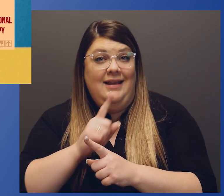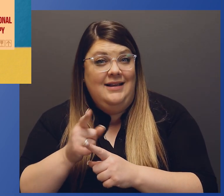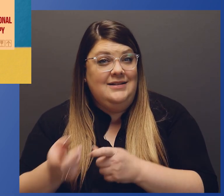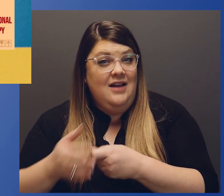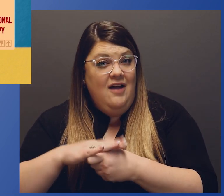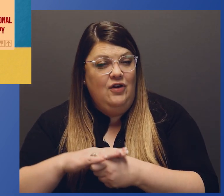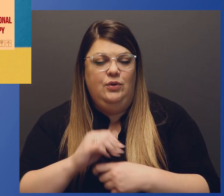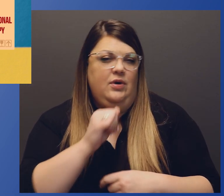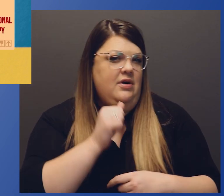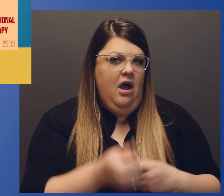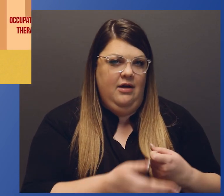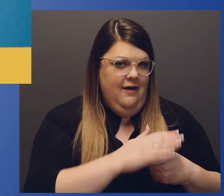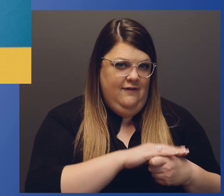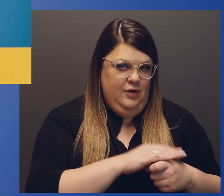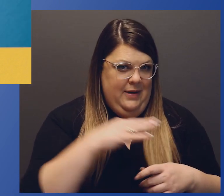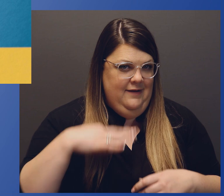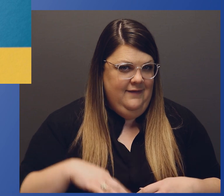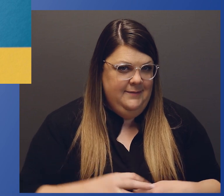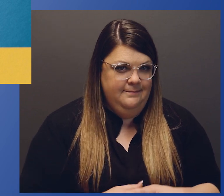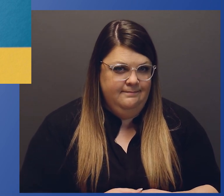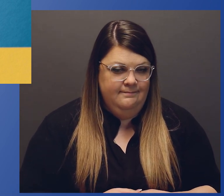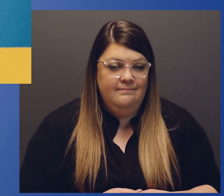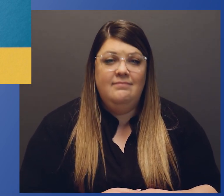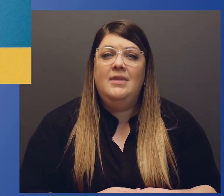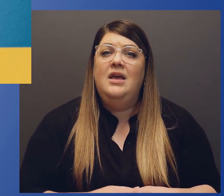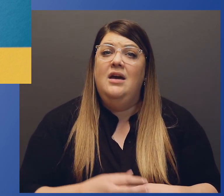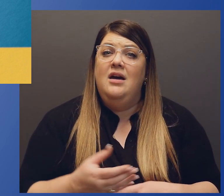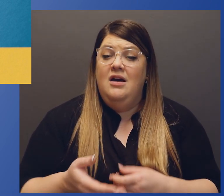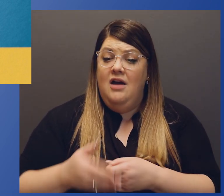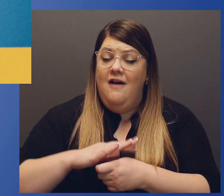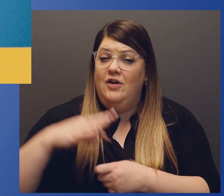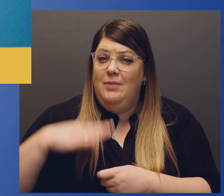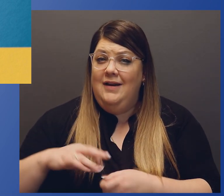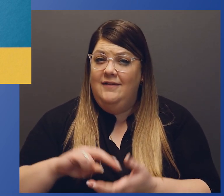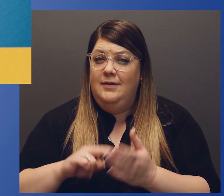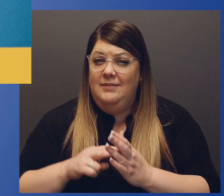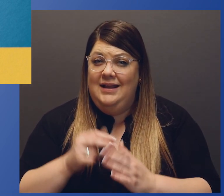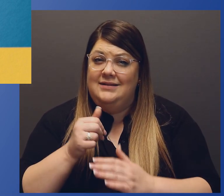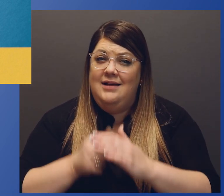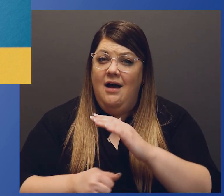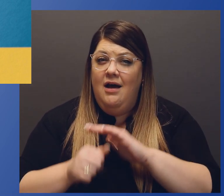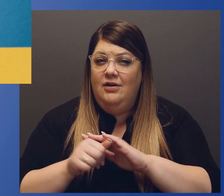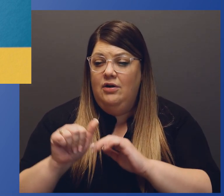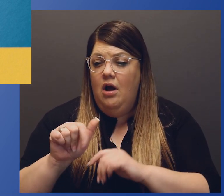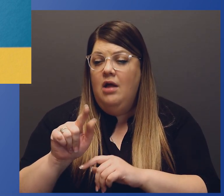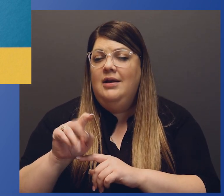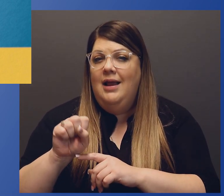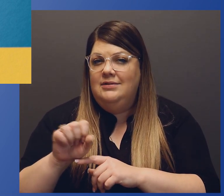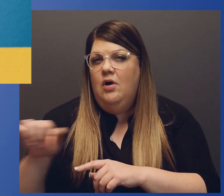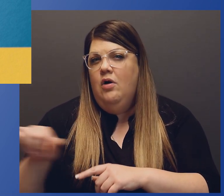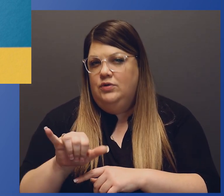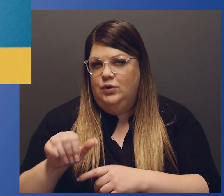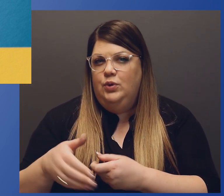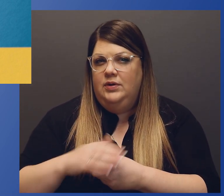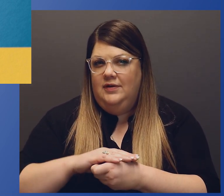Those services have been assessed as a need and paid for by the Division. An uncovered benefit is a service